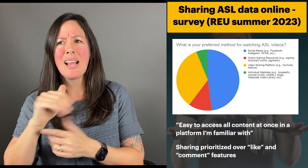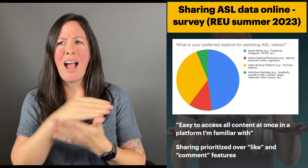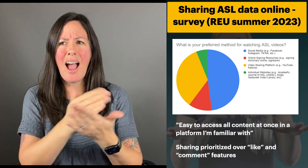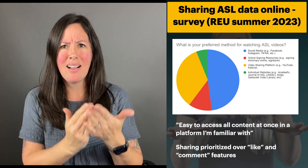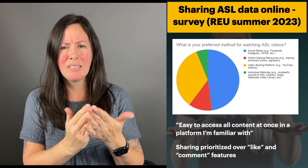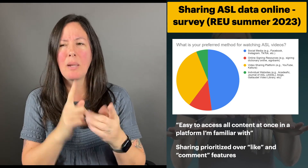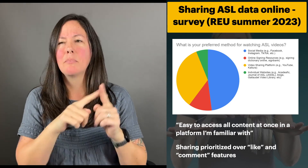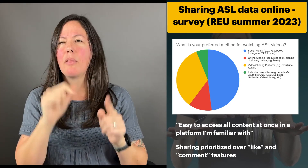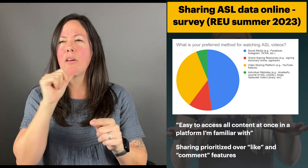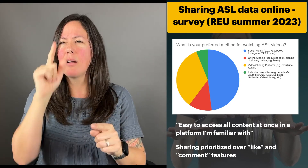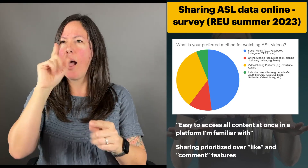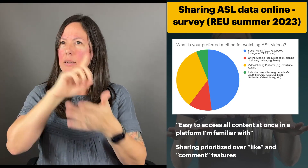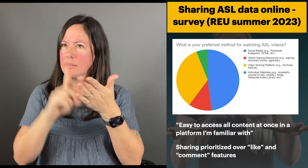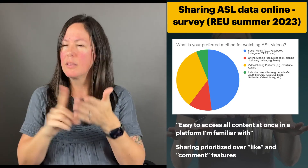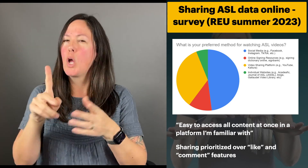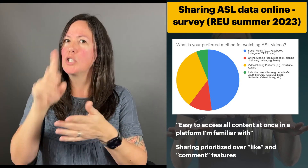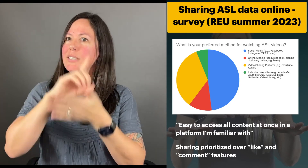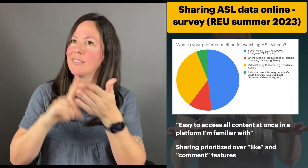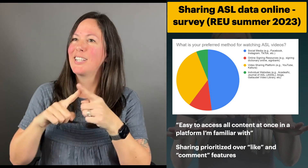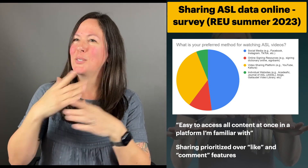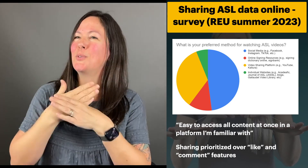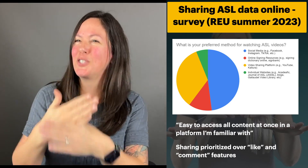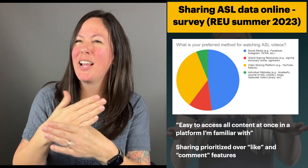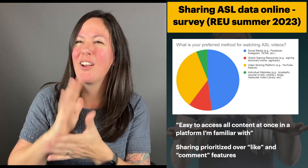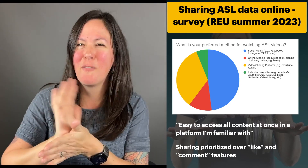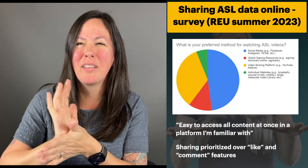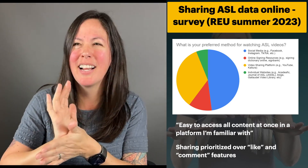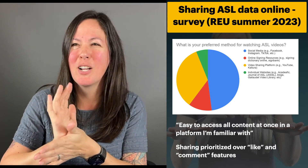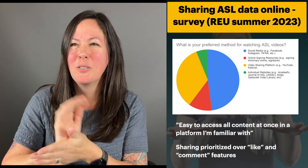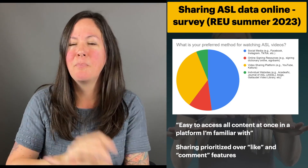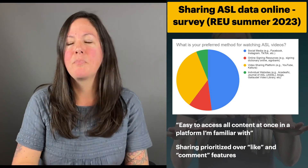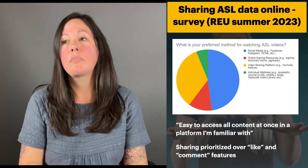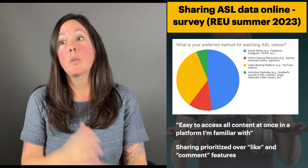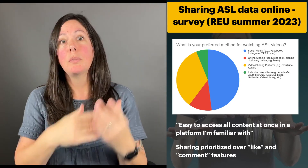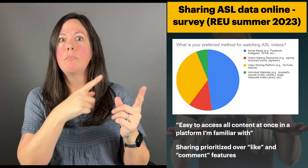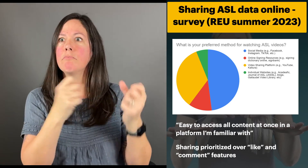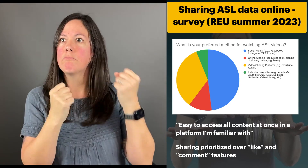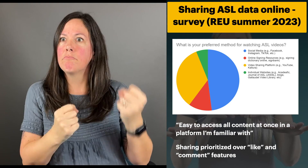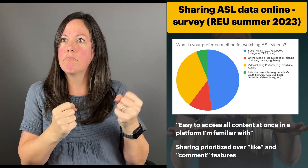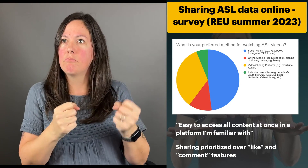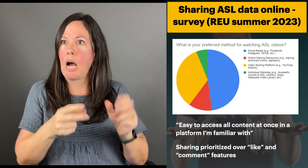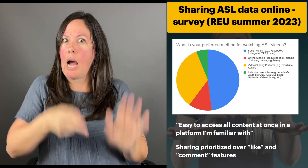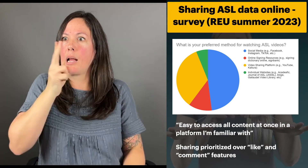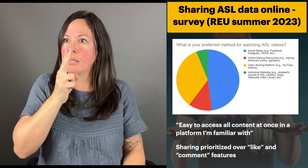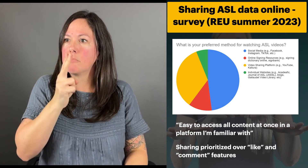which is YouTube and Vimeo that have some social media aspects but